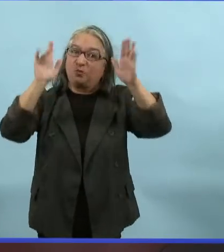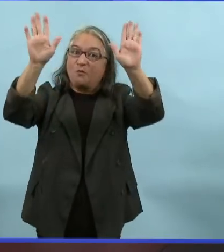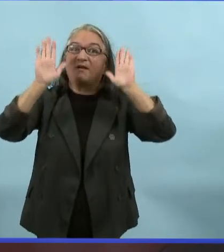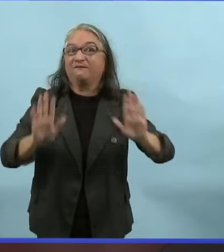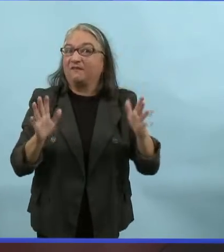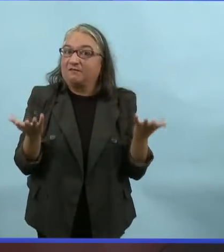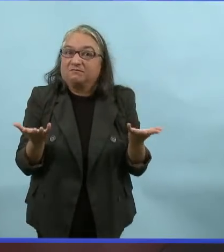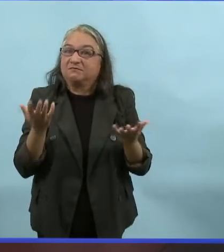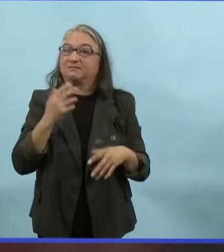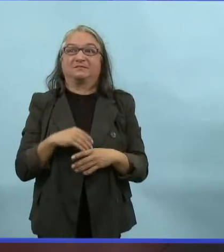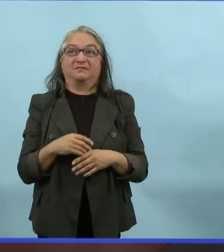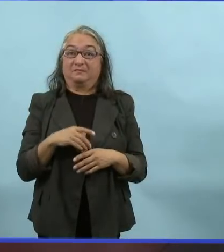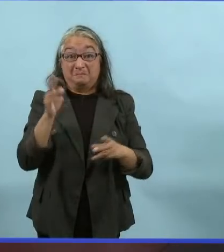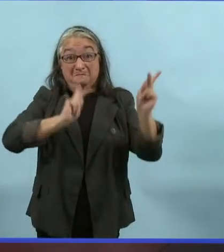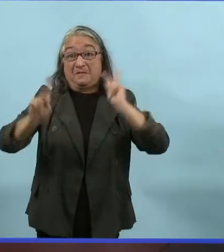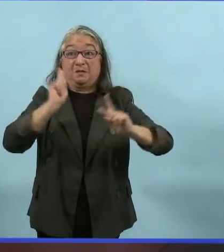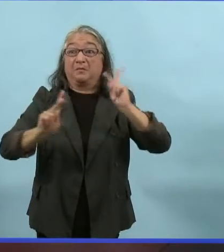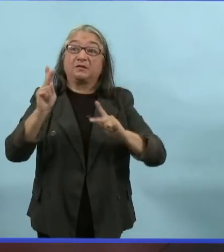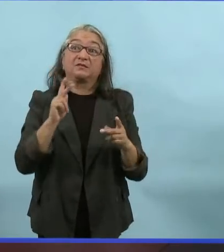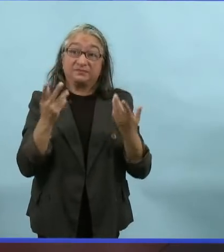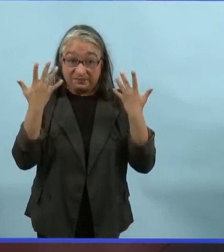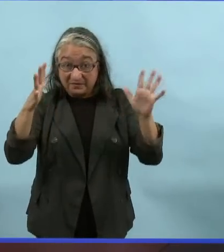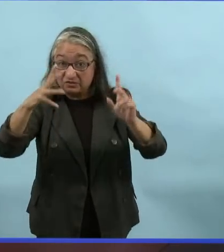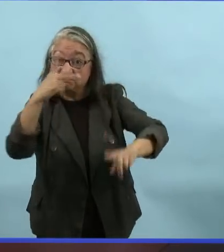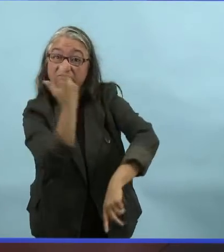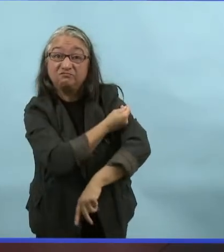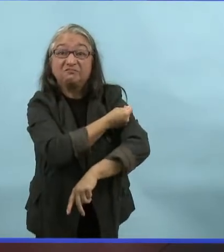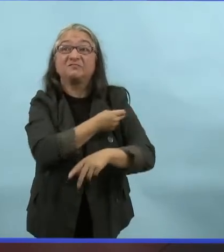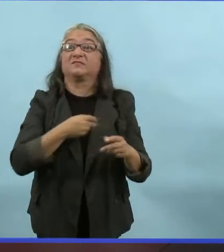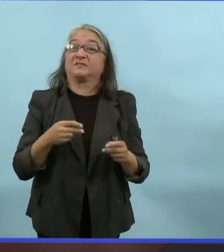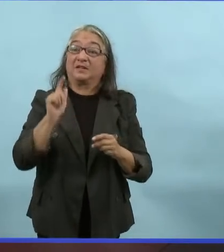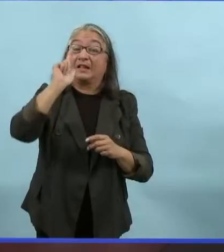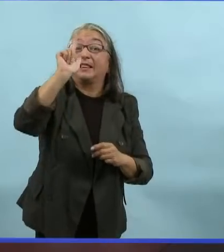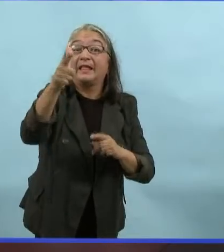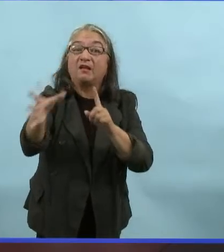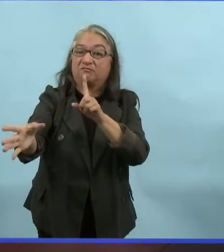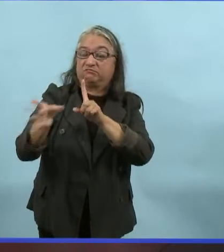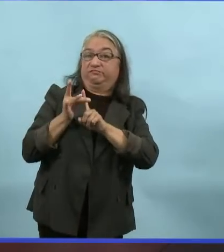come down with covid they're much less likely to have severe outcomes and they're even less